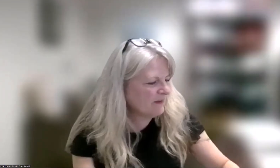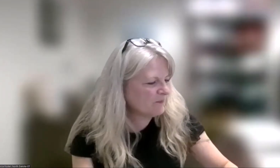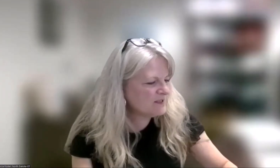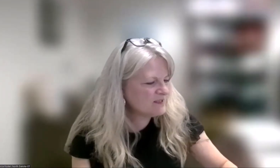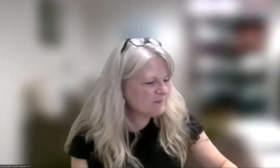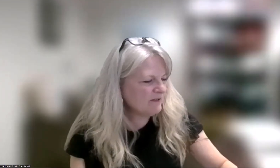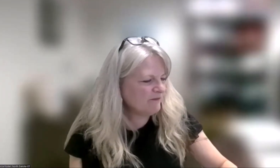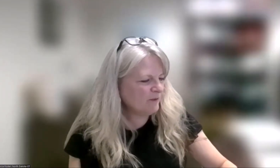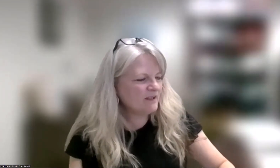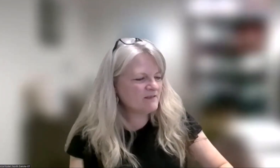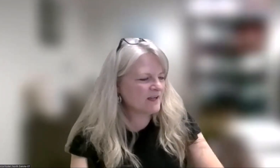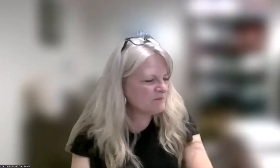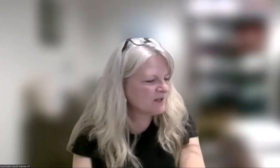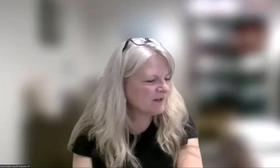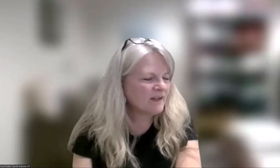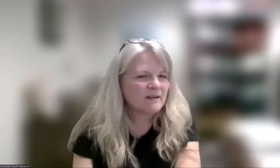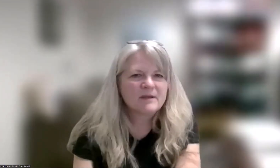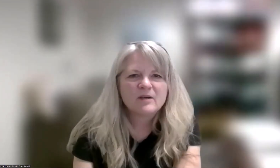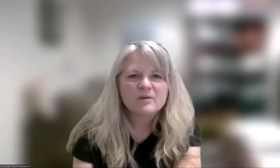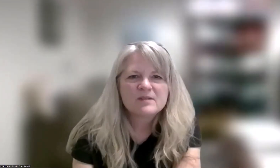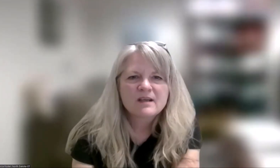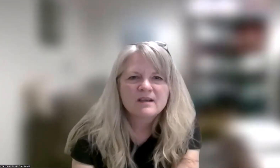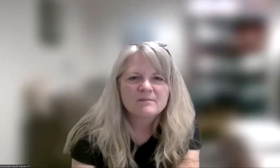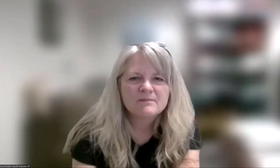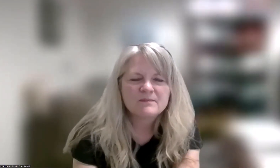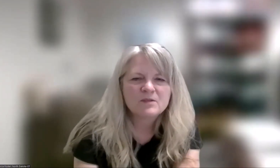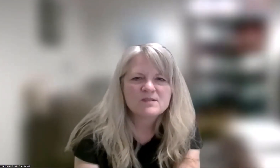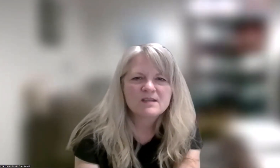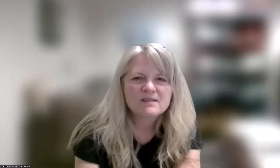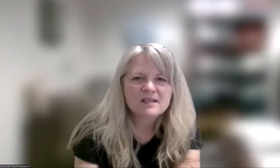and then we did spend a fair bit of time talking about using the